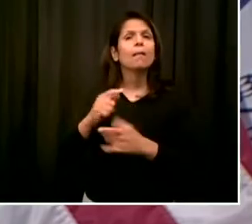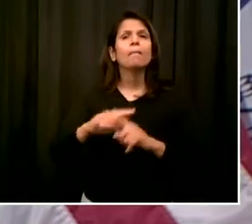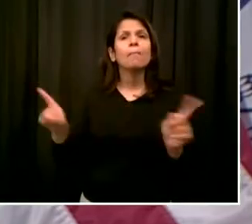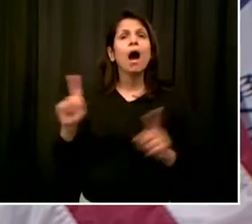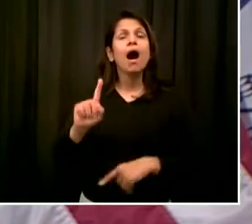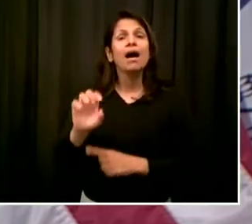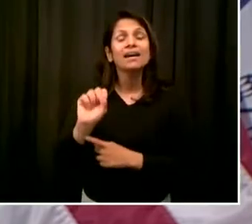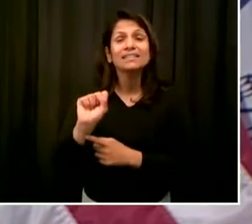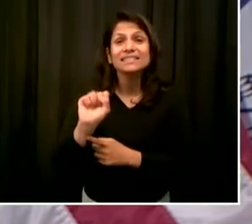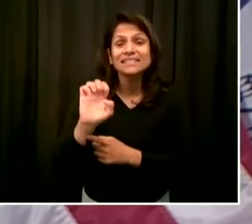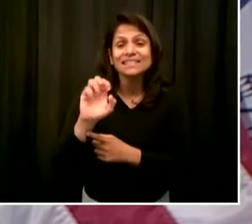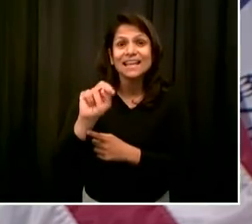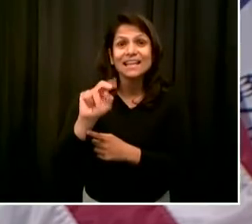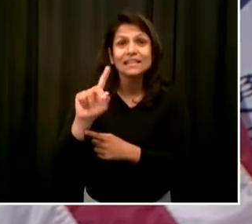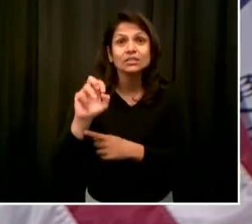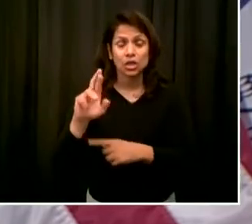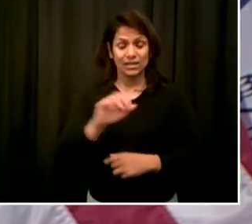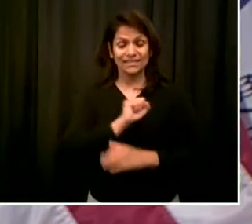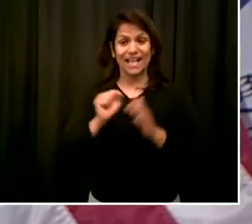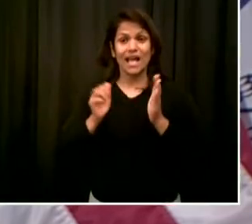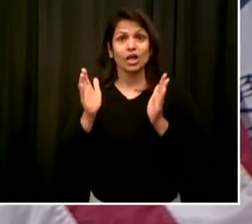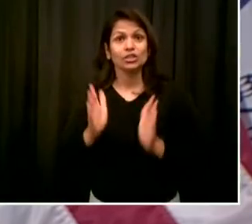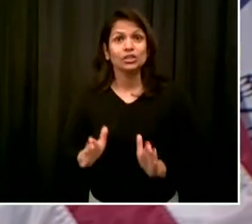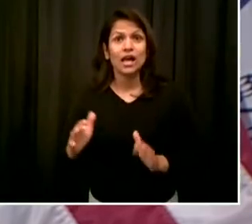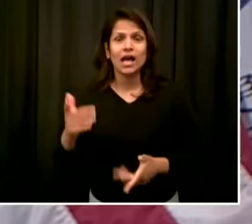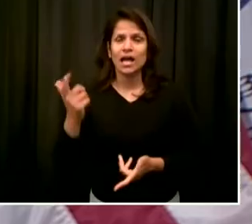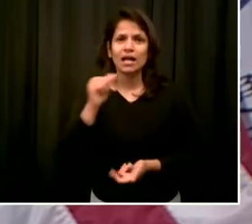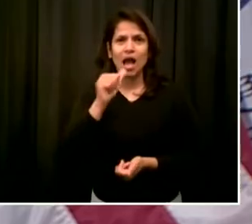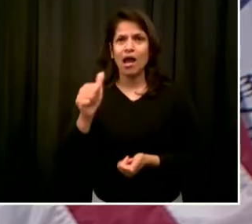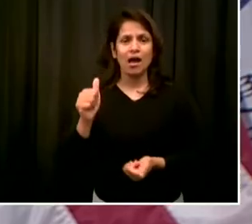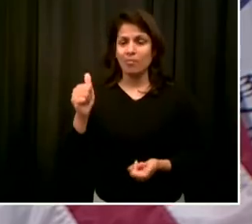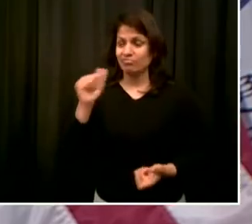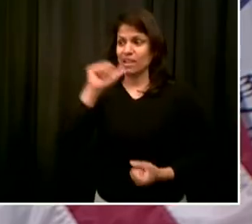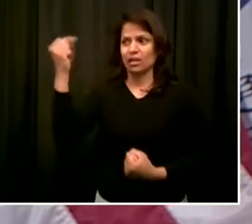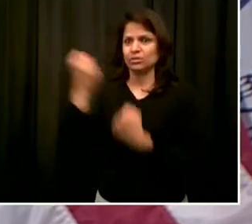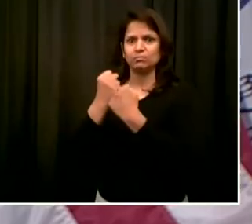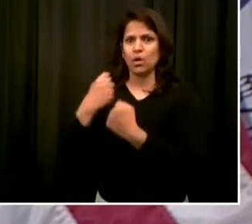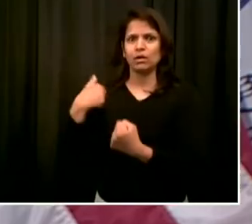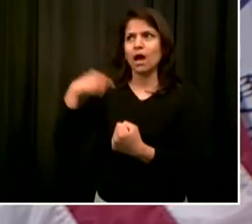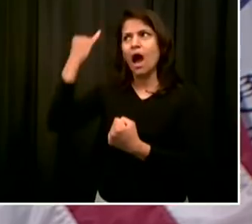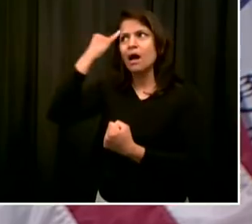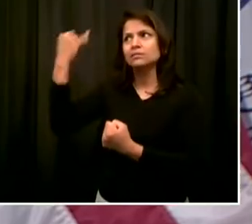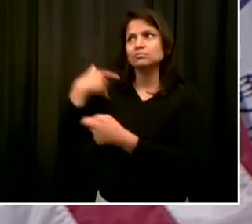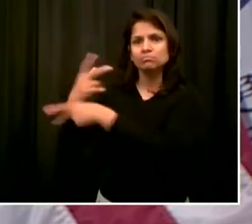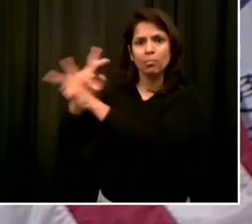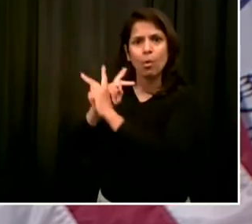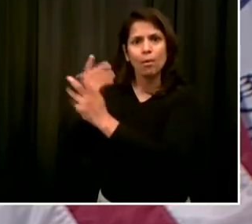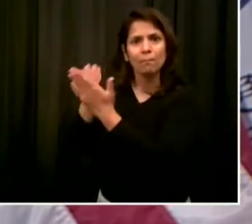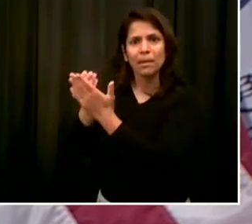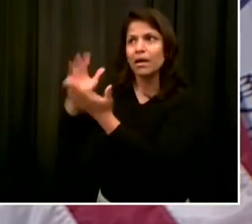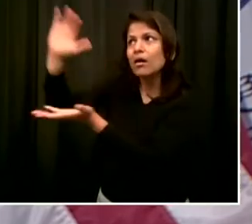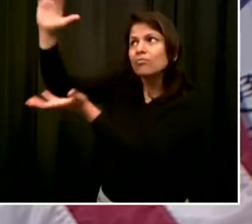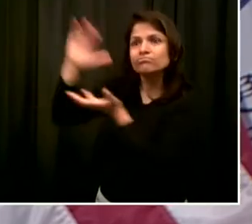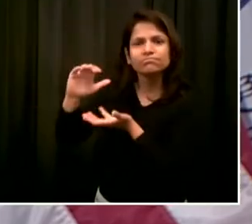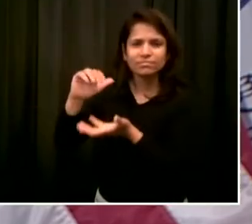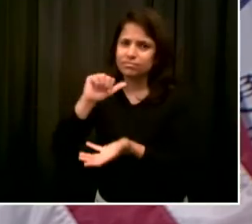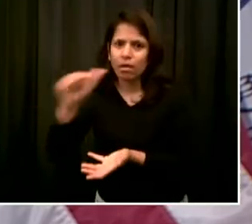READY TO COME TO THE AID IN R OU TIME OF NEED.